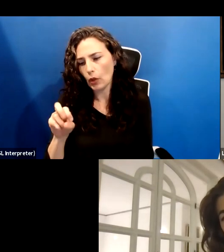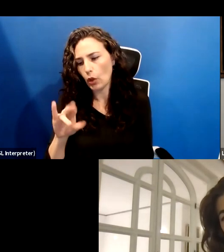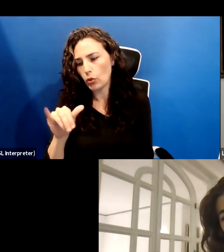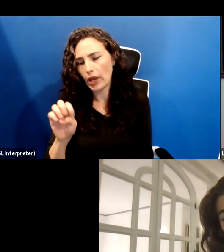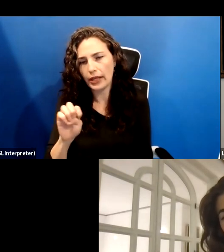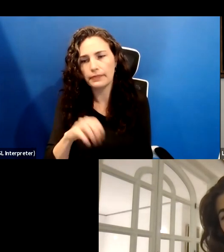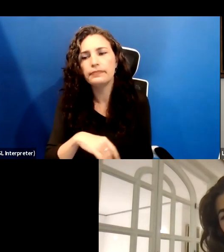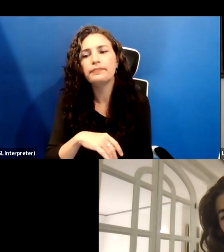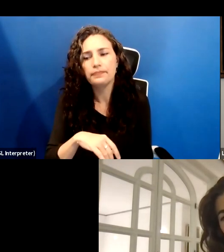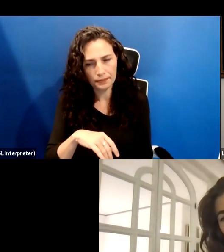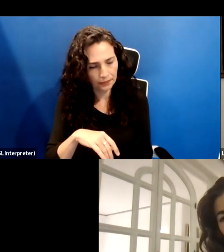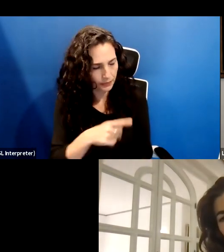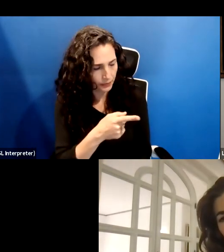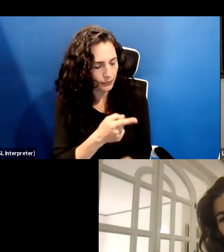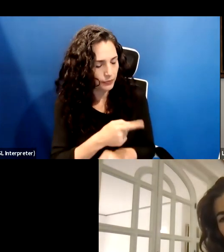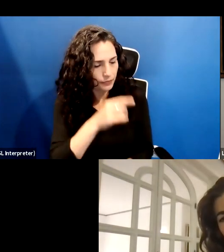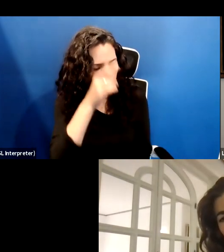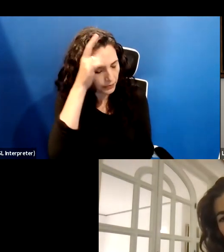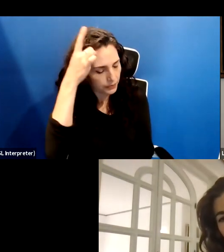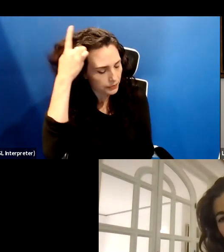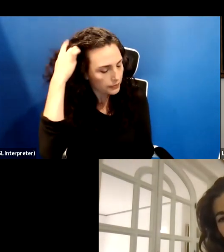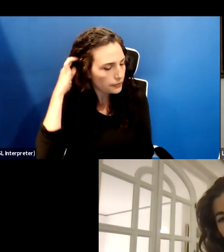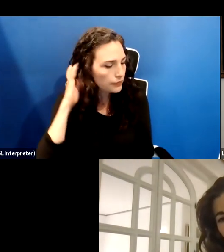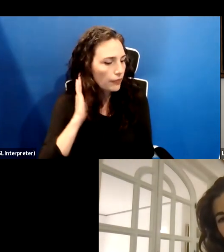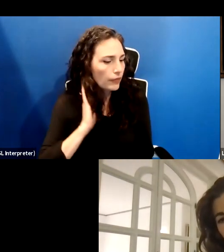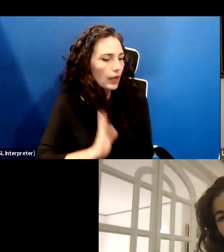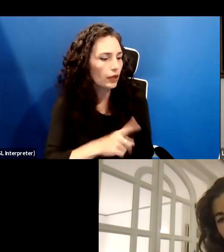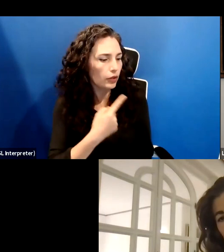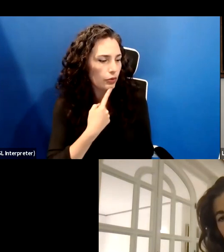as you're saying, when you're following Mark as kind of a central figure,